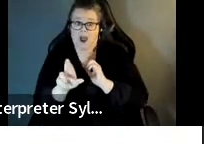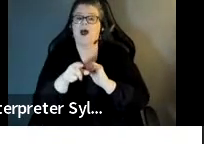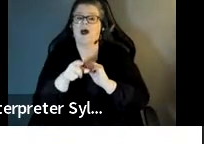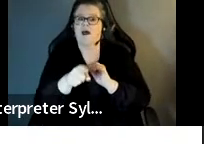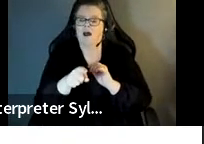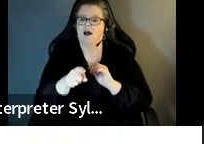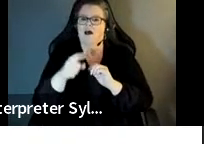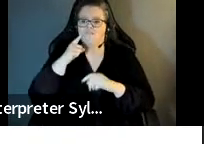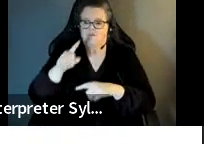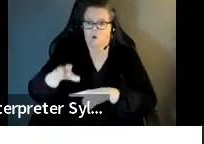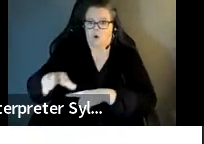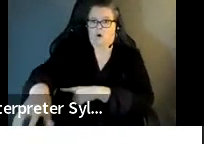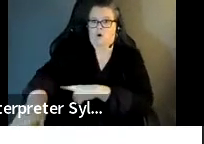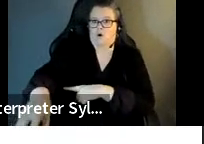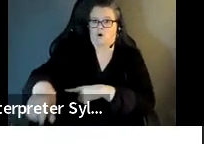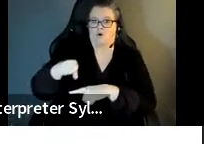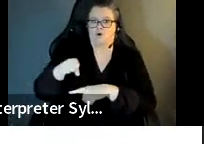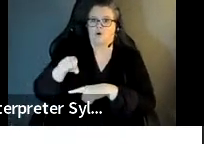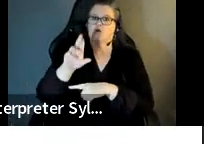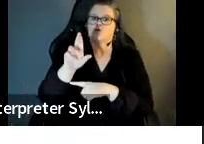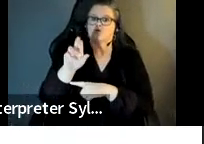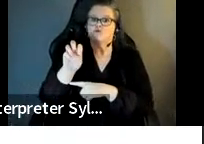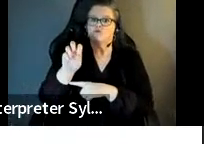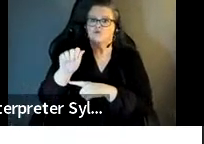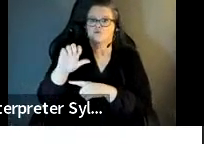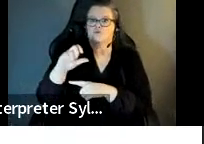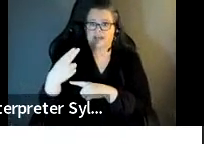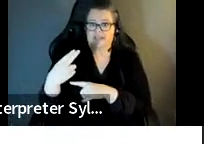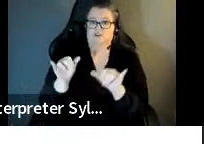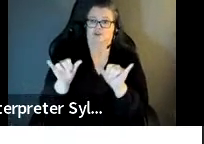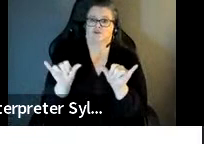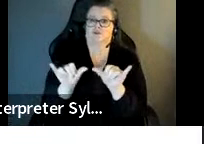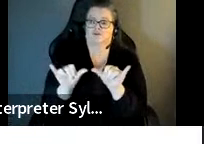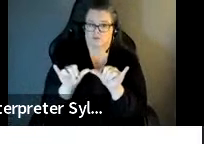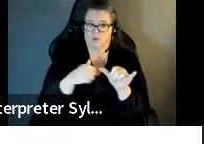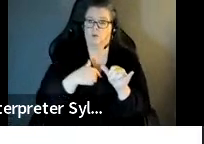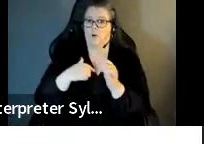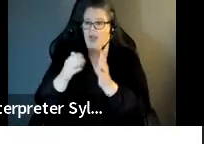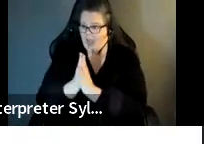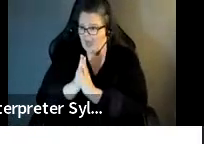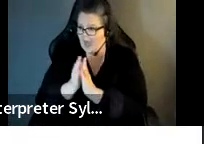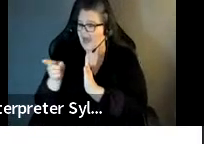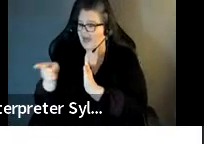So we had our study participants reach to different locations at different shelf heights,